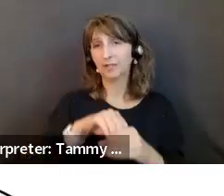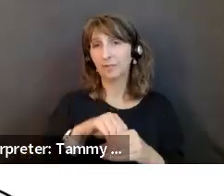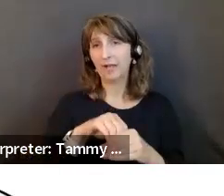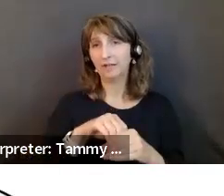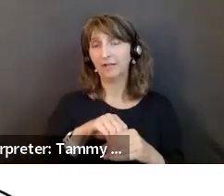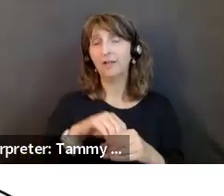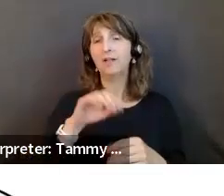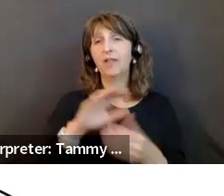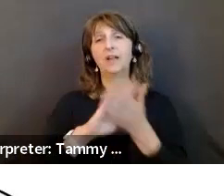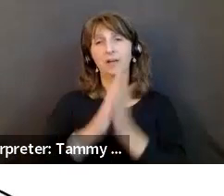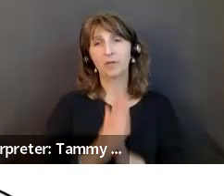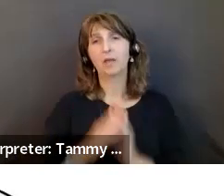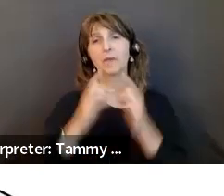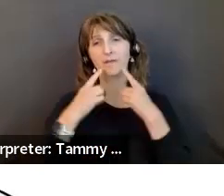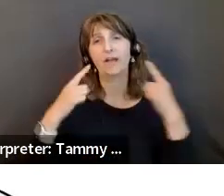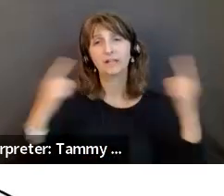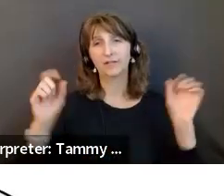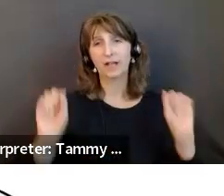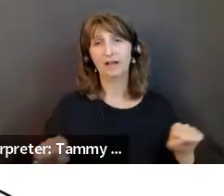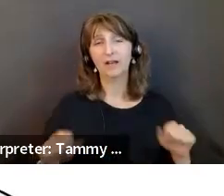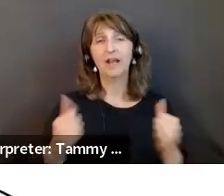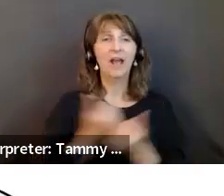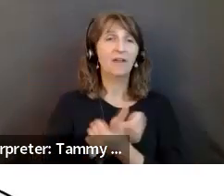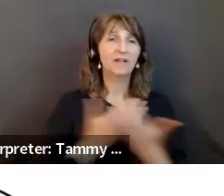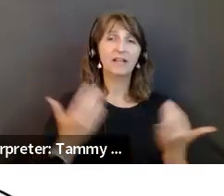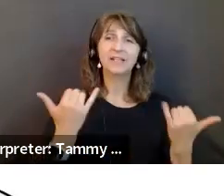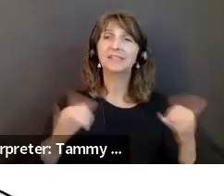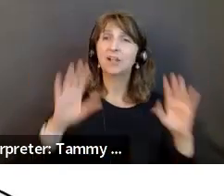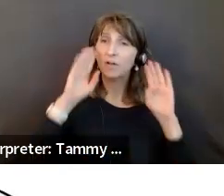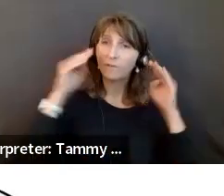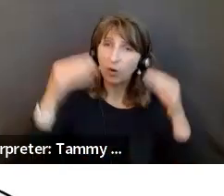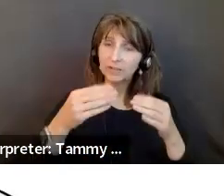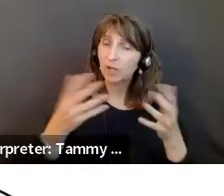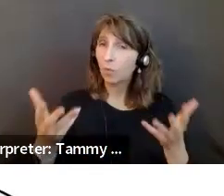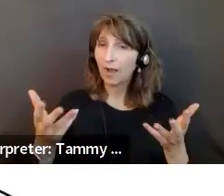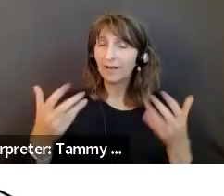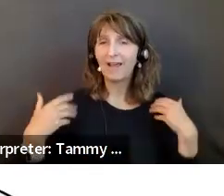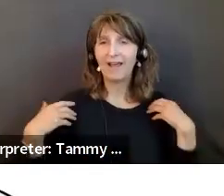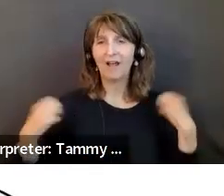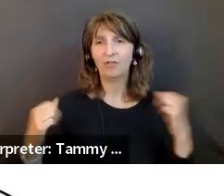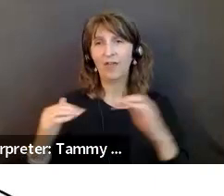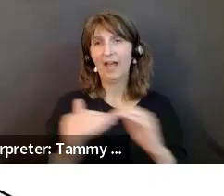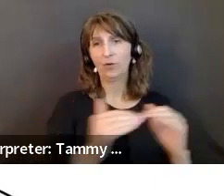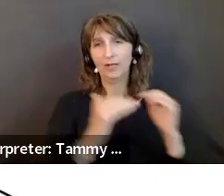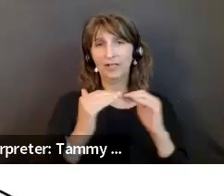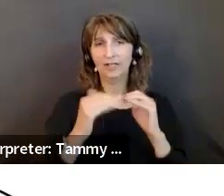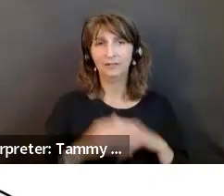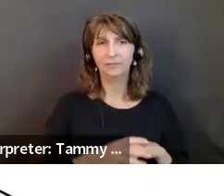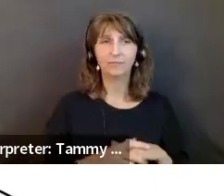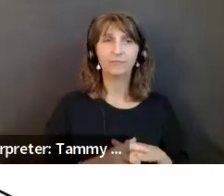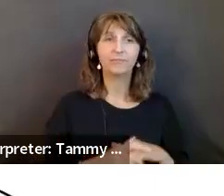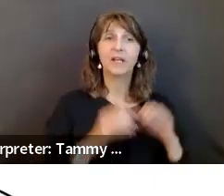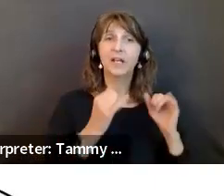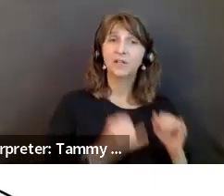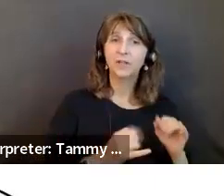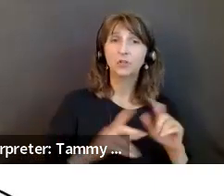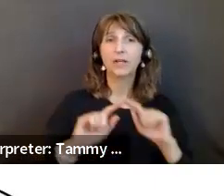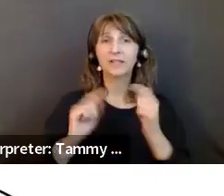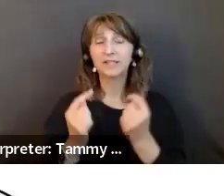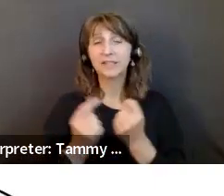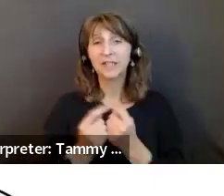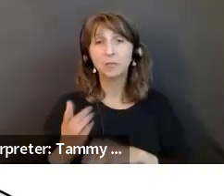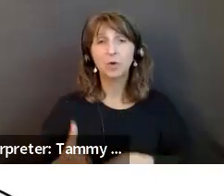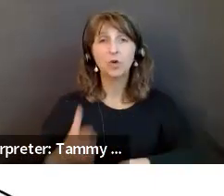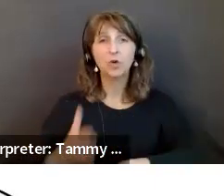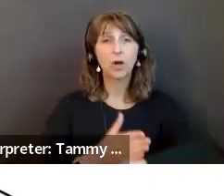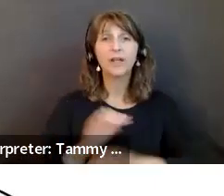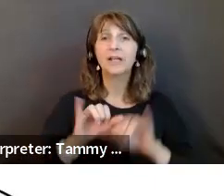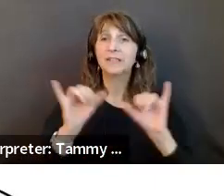It can be. And everything is still gonna be centered on health equity, right? Individual and team, girls, systems and policy chains, community level work and partnerships, all of these things.